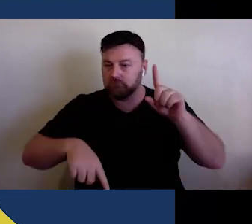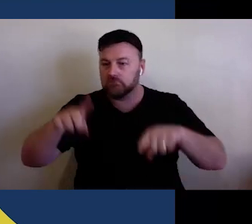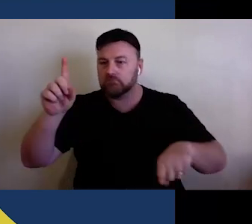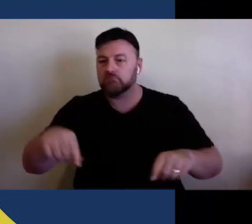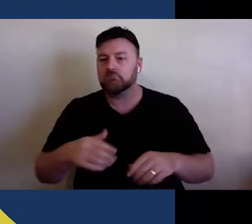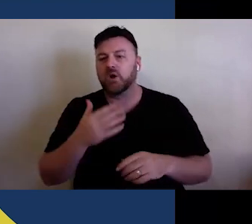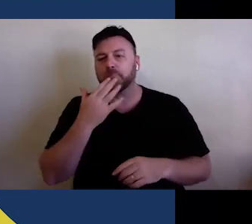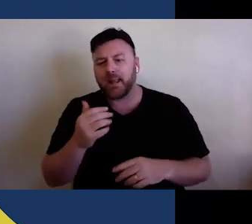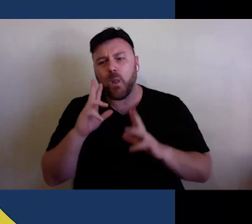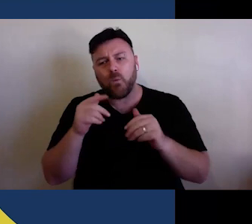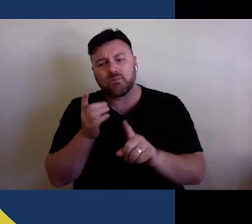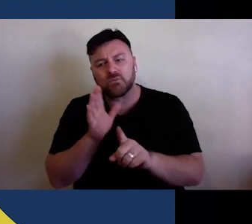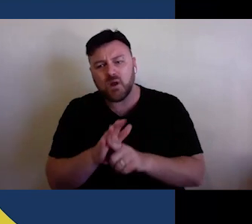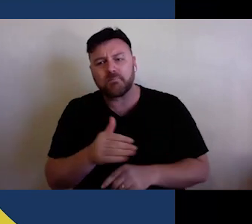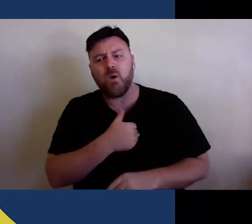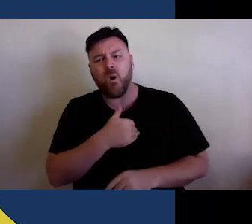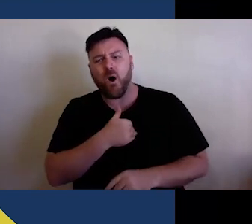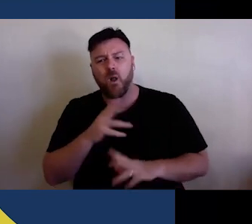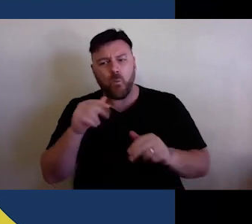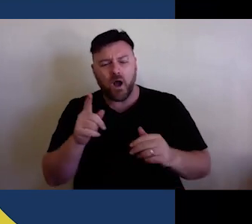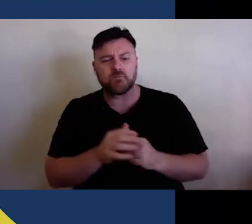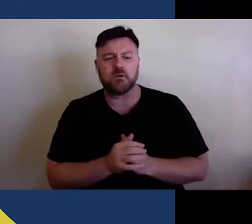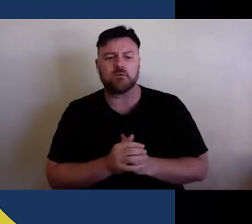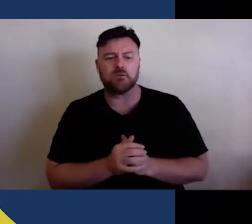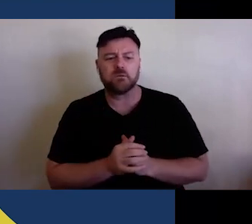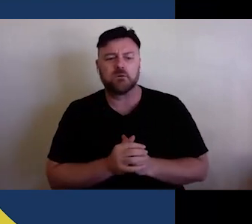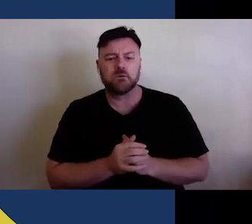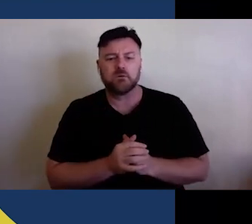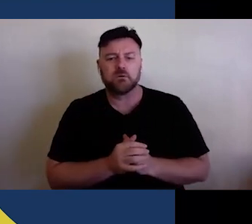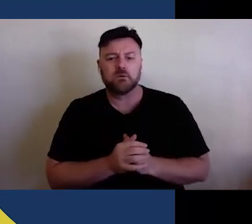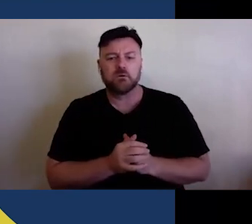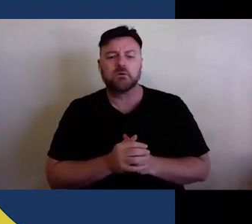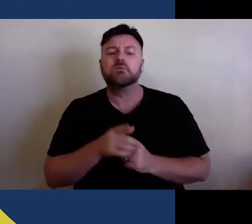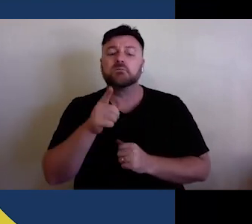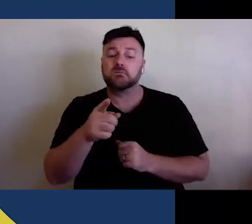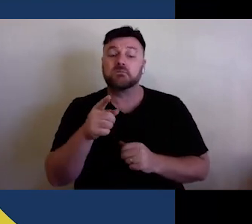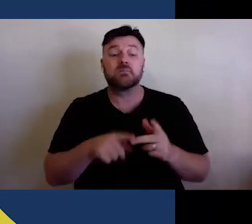yourself and others. And sign up to the sessions you really need. We all